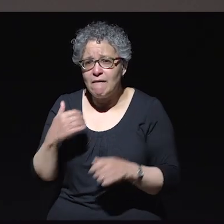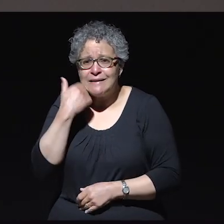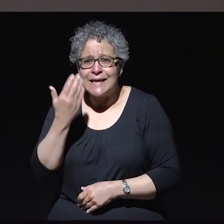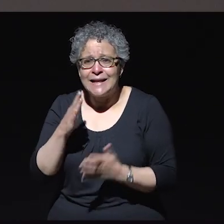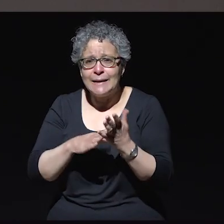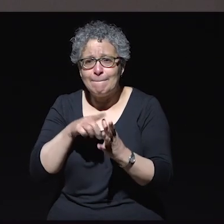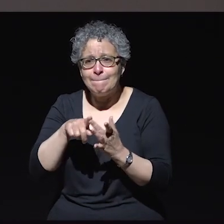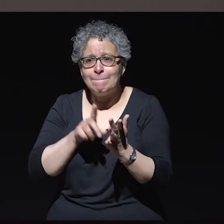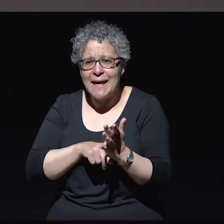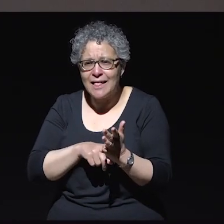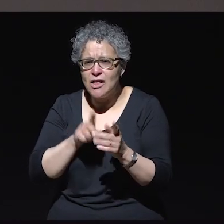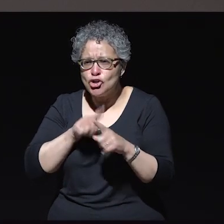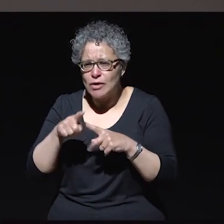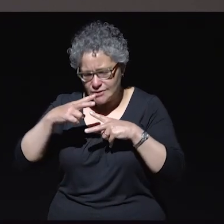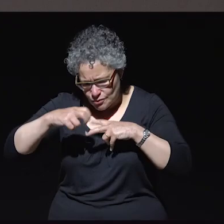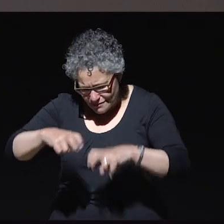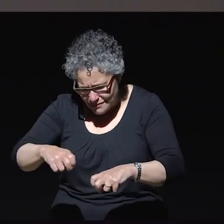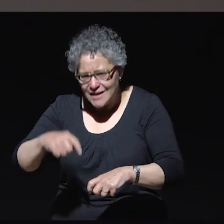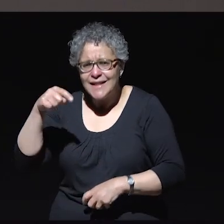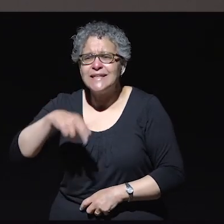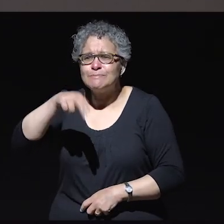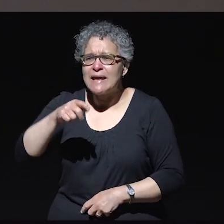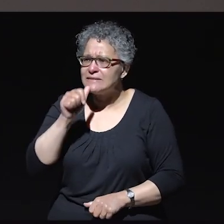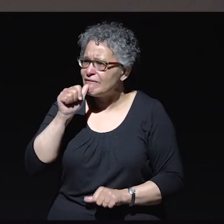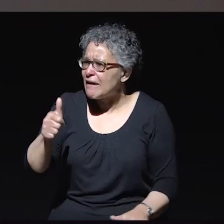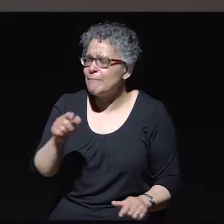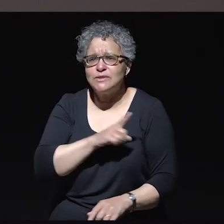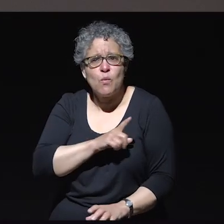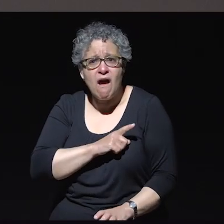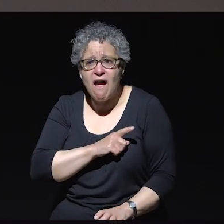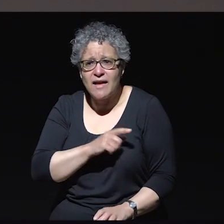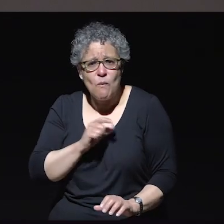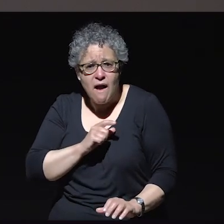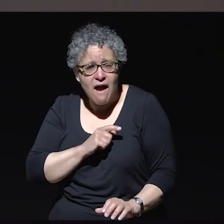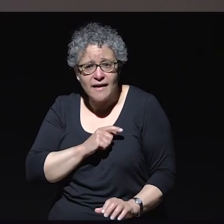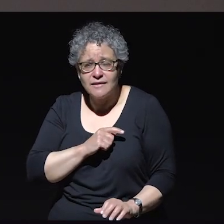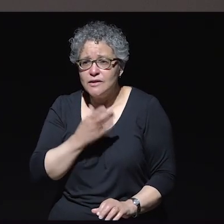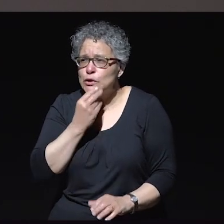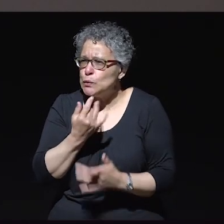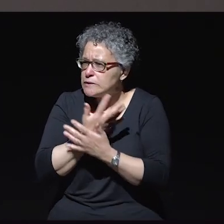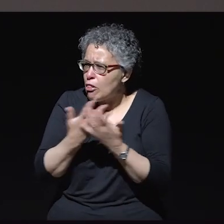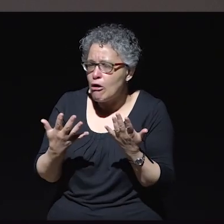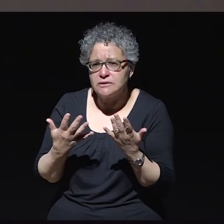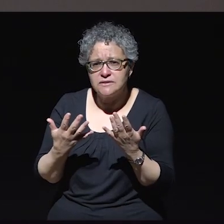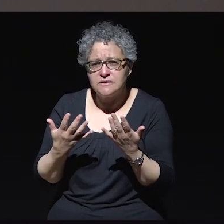tried to unpick why it is that this painting is so famous, indeed the word "iconic", I know it's used a lot in contemporary culture,